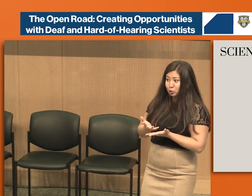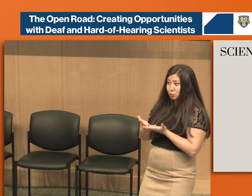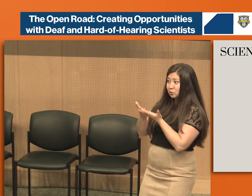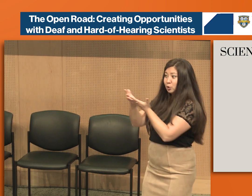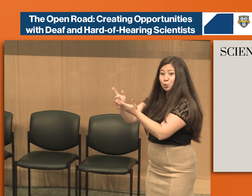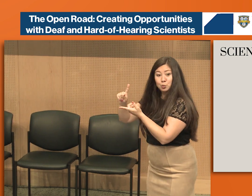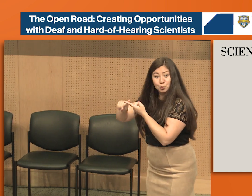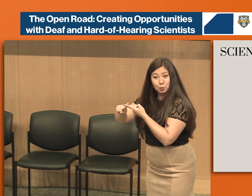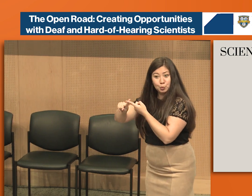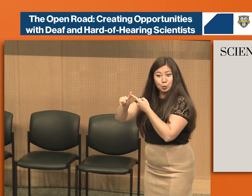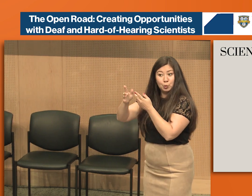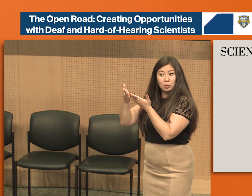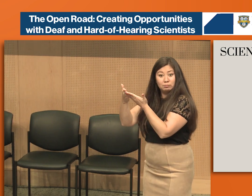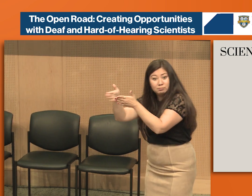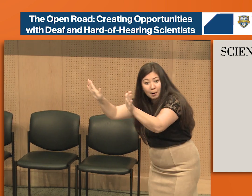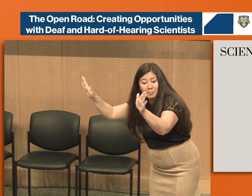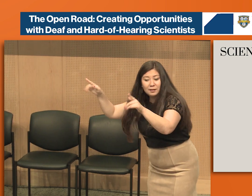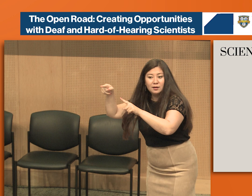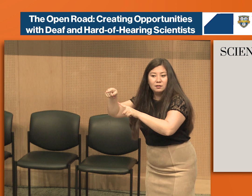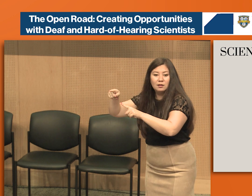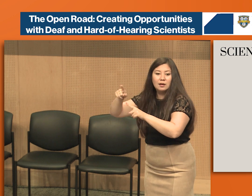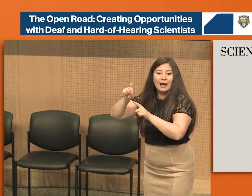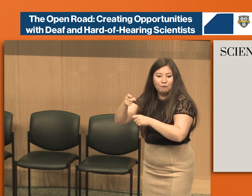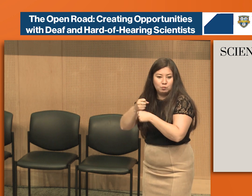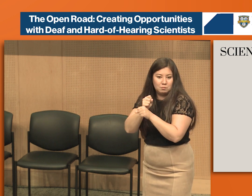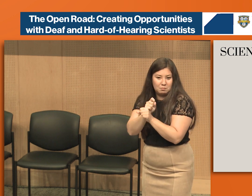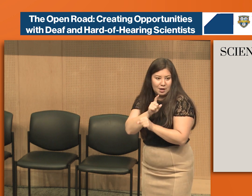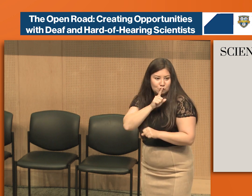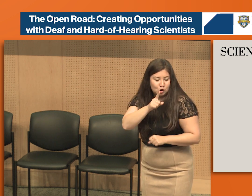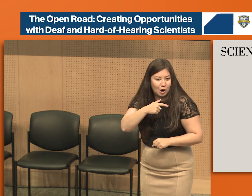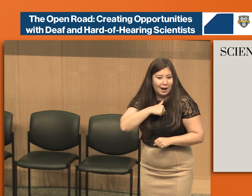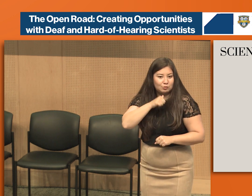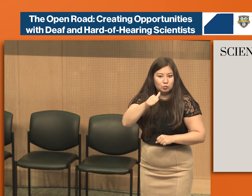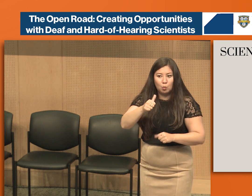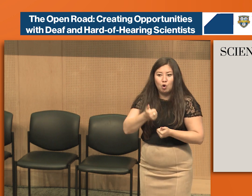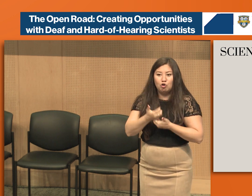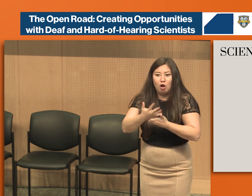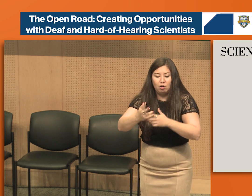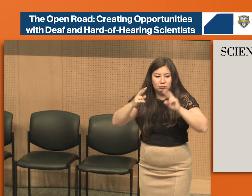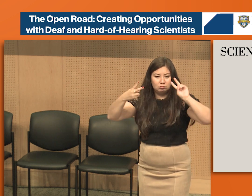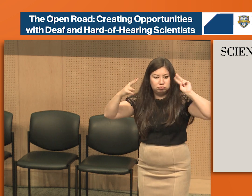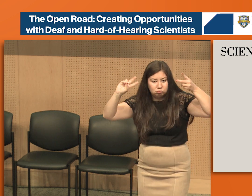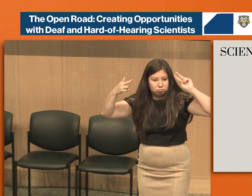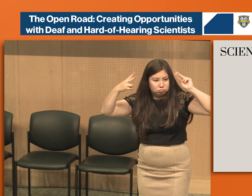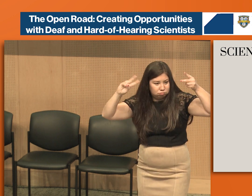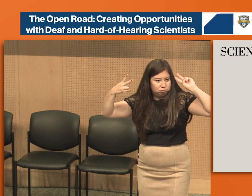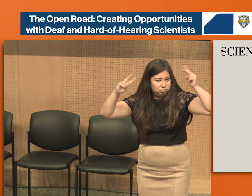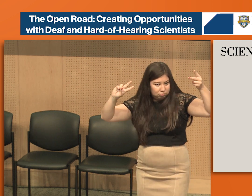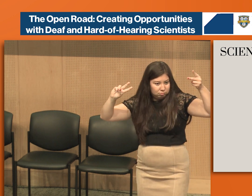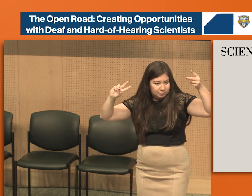my findings to both groups. I need to be able to explain things in a way that the public will clearly understand